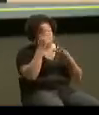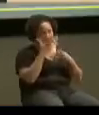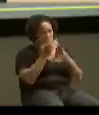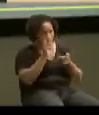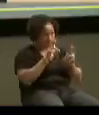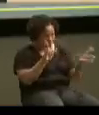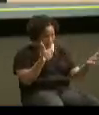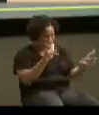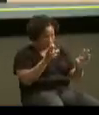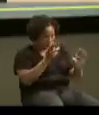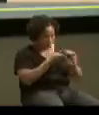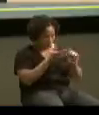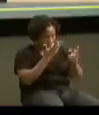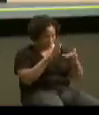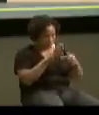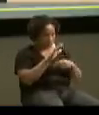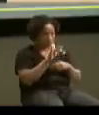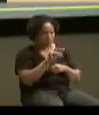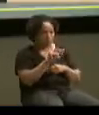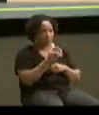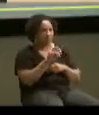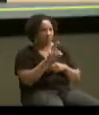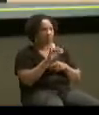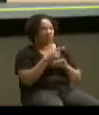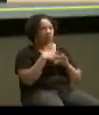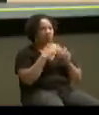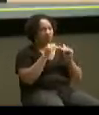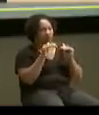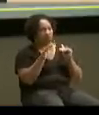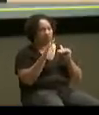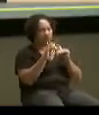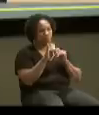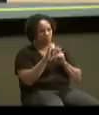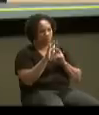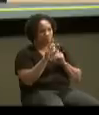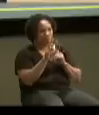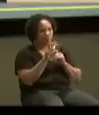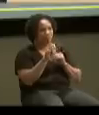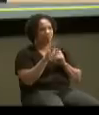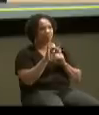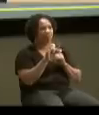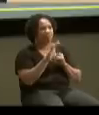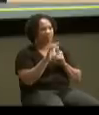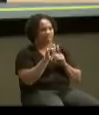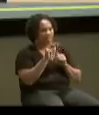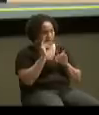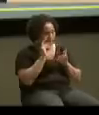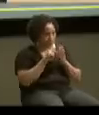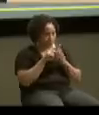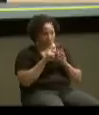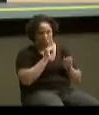YOU WANT TO JOIN AND THAT YOU HAVE COMPLETED AN INVENTORY AND WHAT LEVEL OF VERIFICATION AND YOU'RE IN.